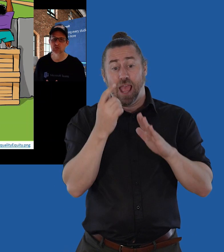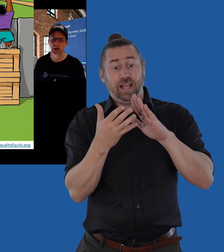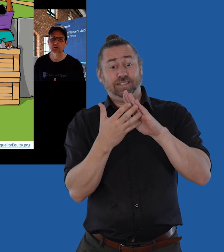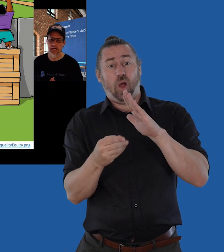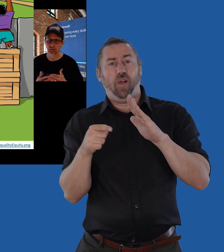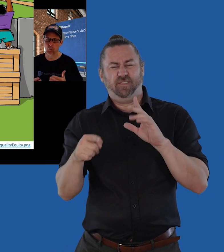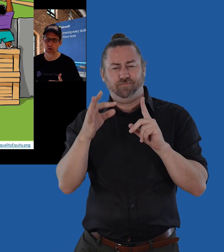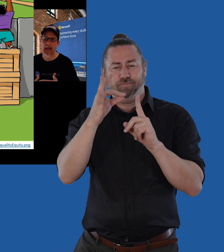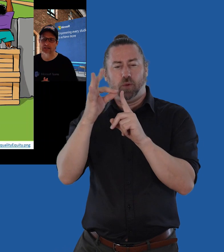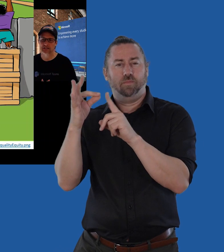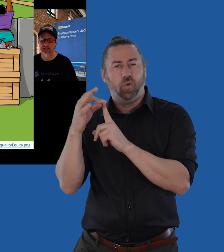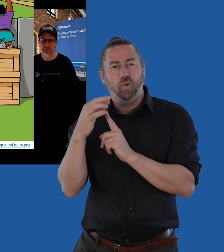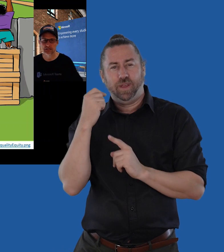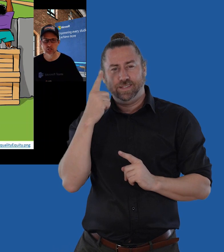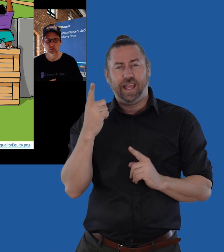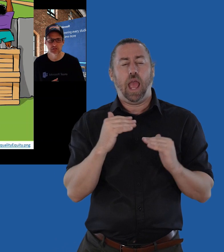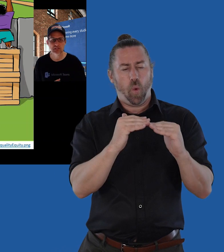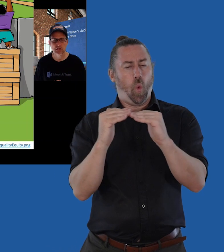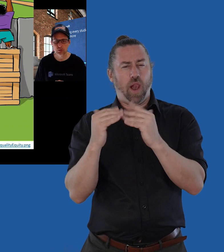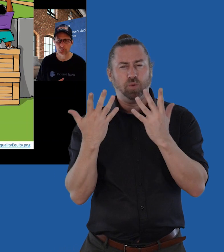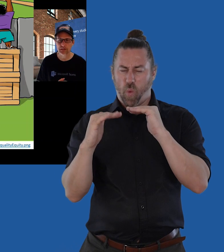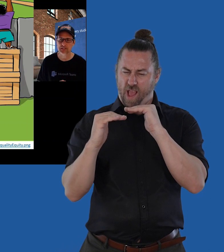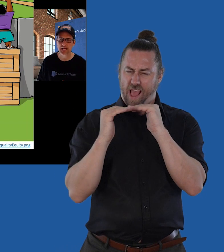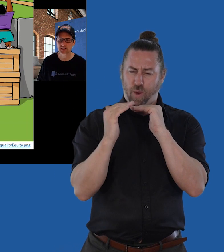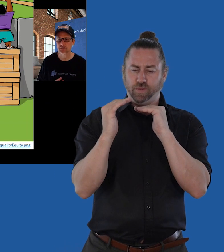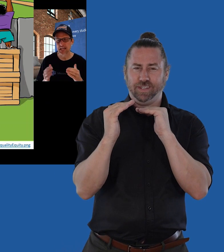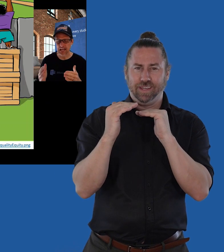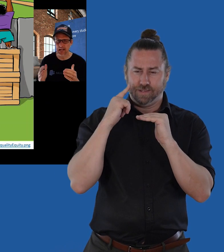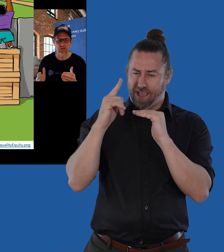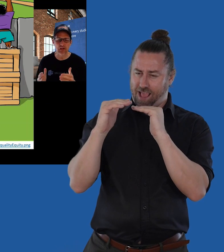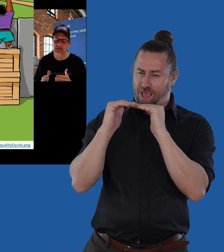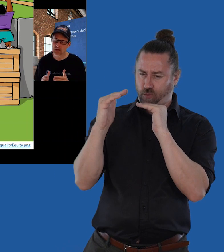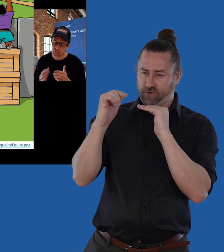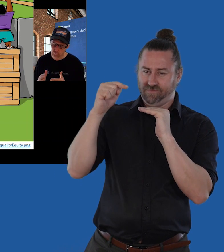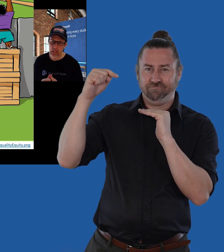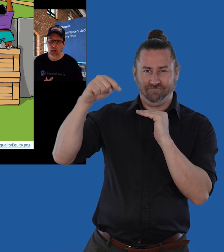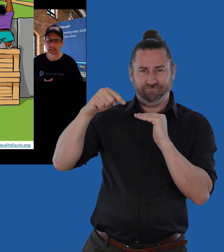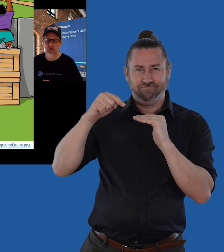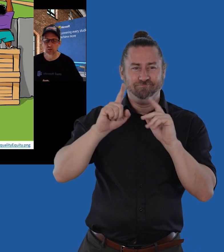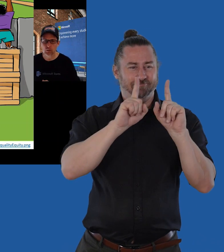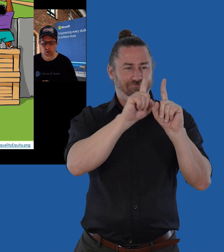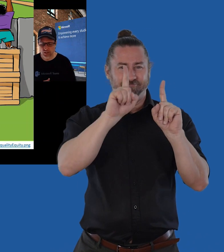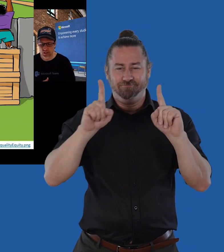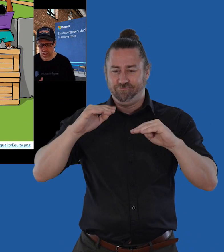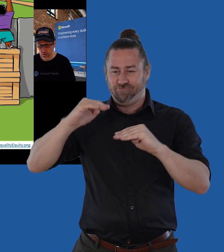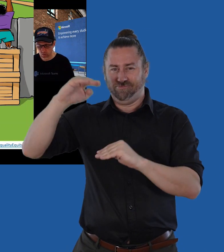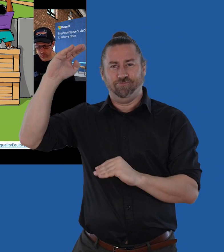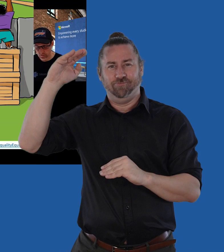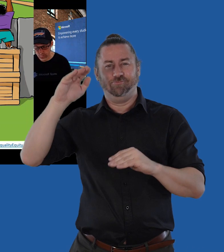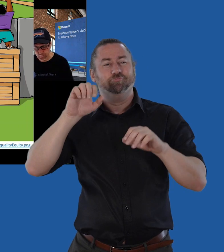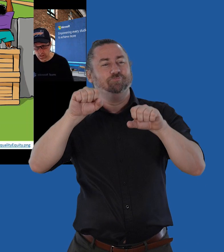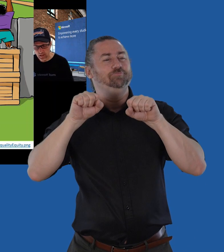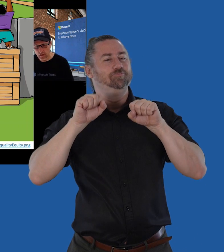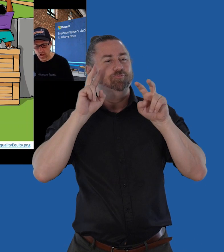as well if you wanna access these, and use these, in your own presentations. Nevertheless, I really like this one, I wanted to share it with you.